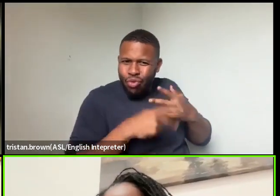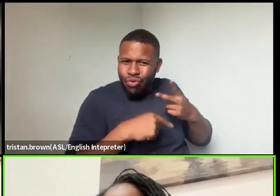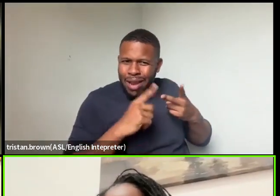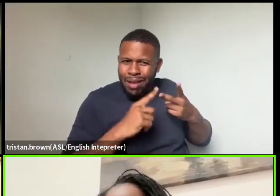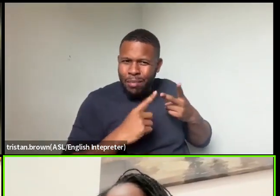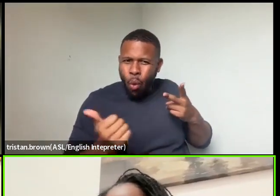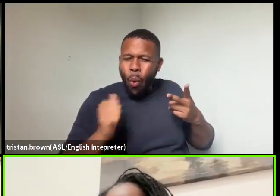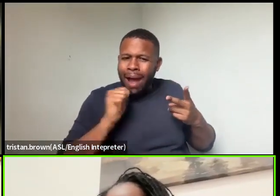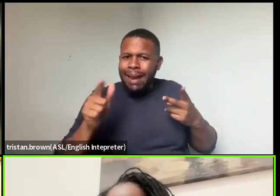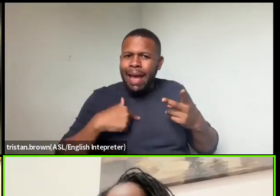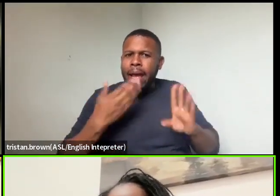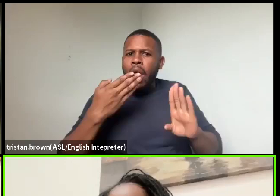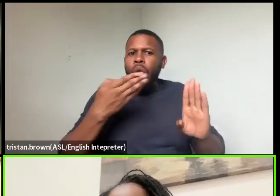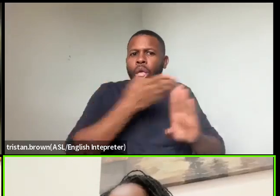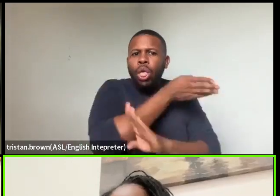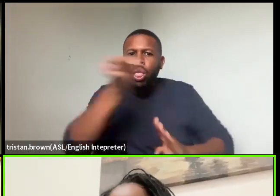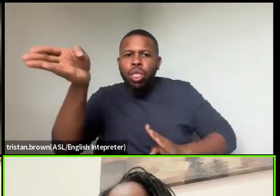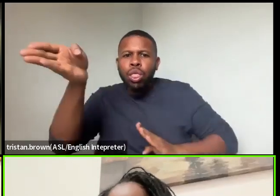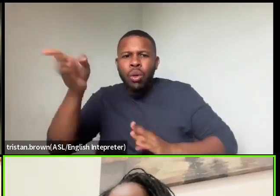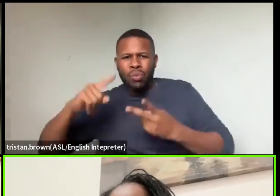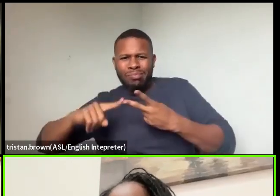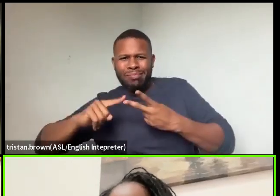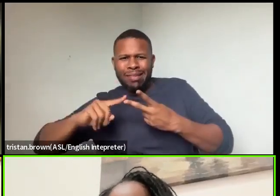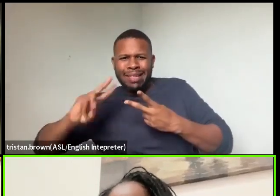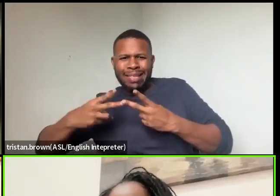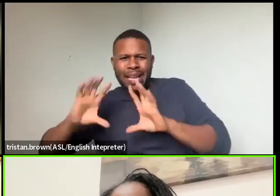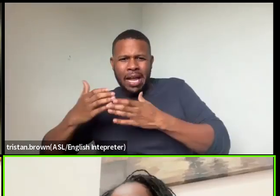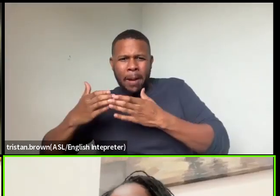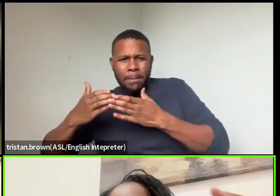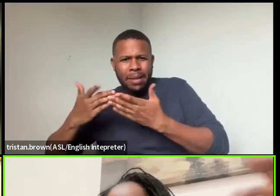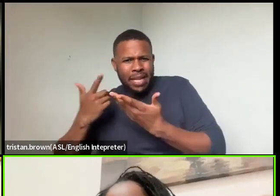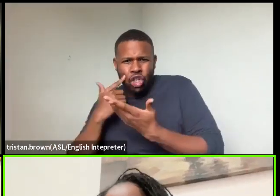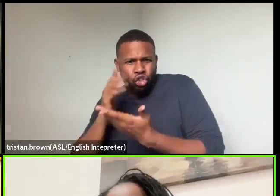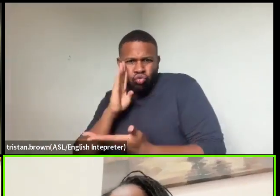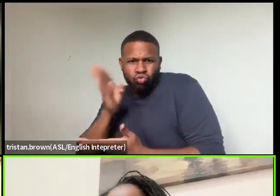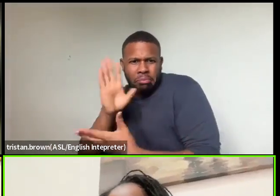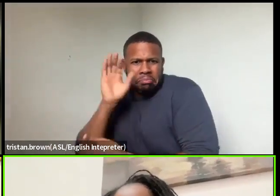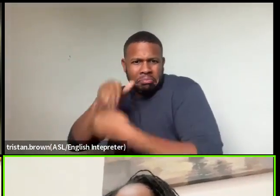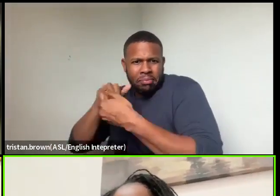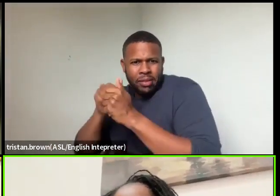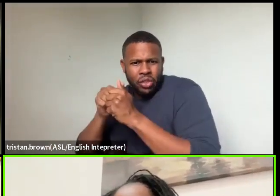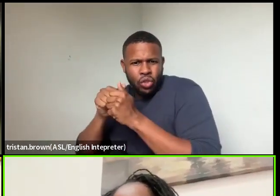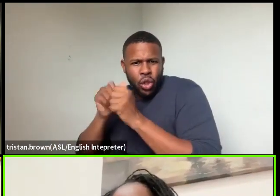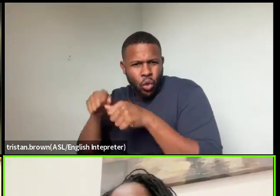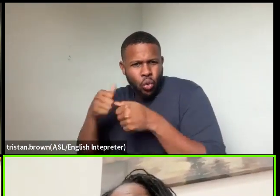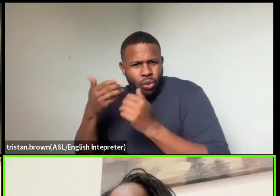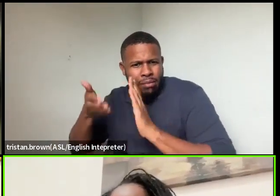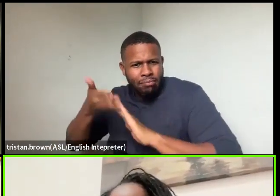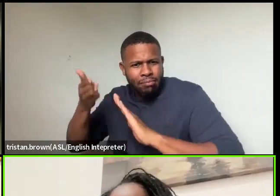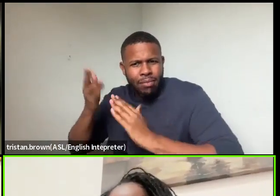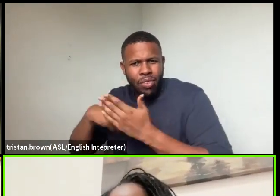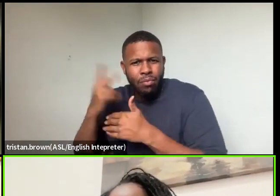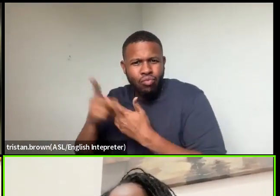ridiculous. They do have the programs when you decide you want to leave that they tell you about. Right? So why not just